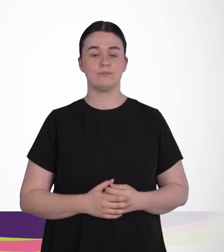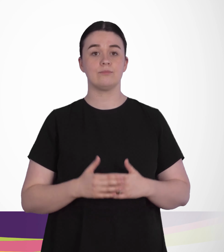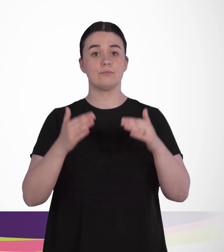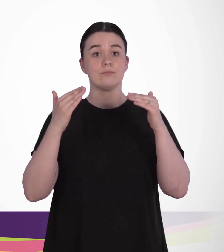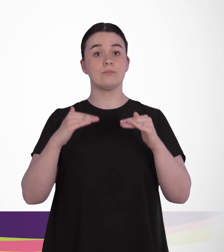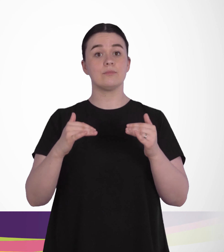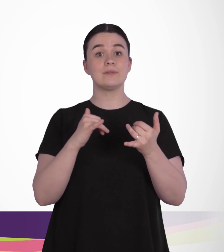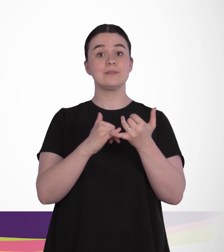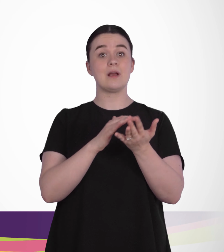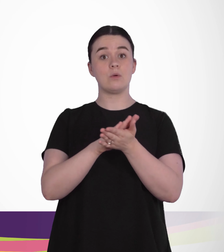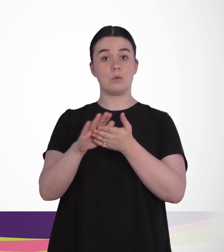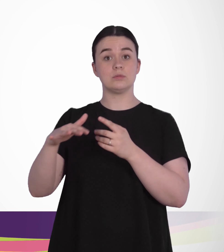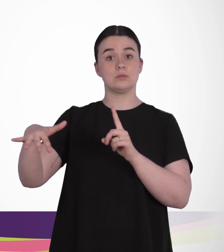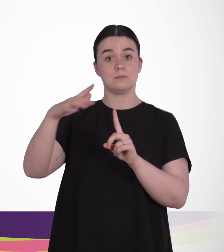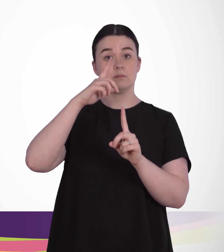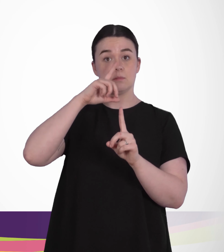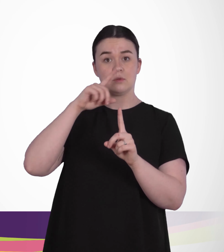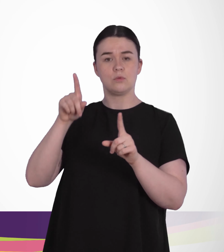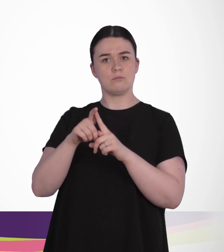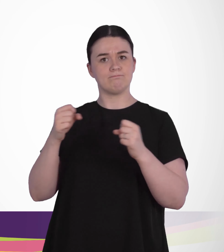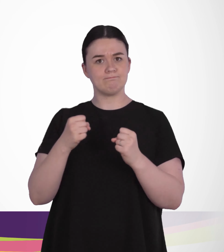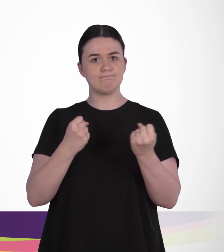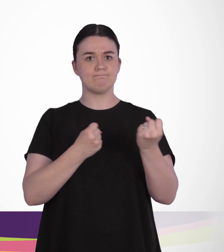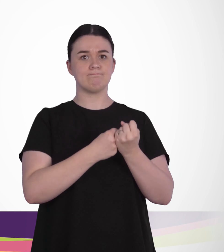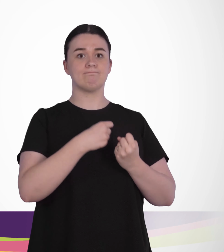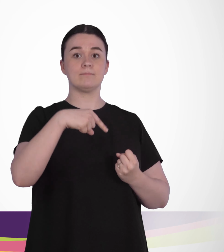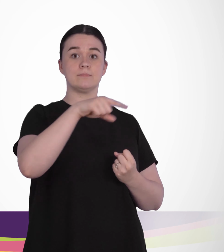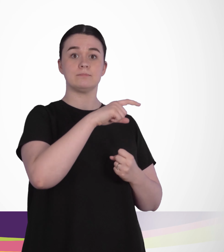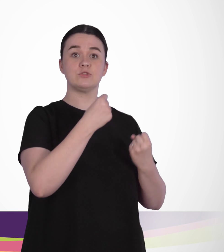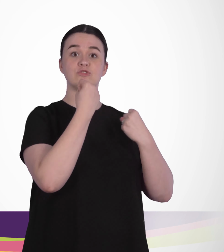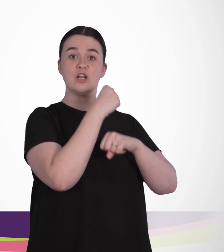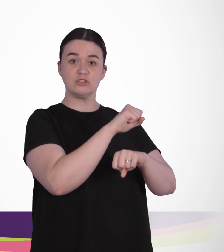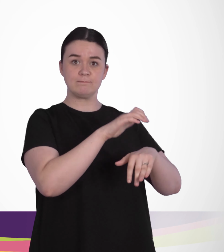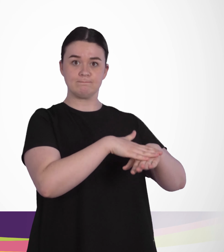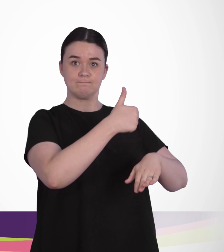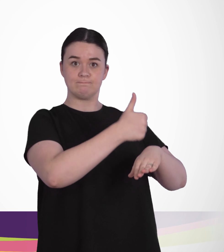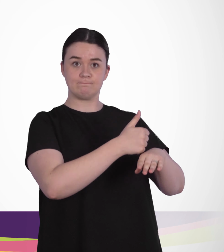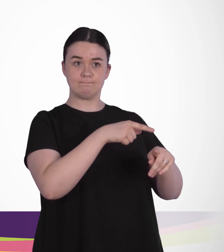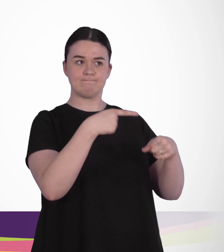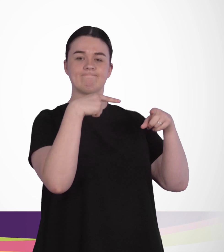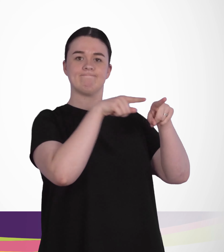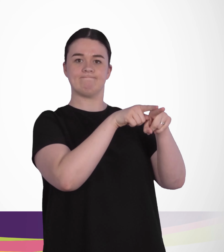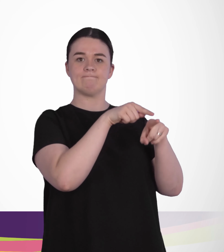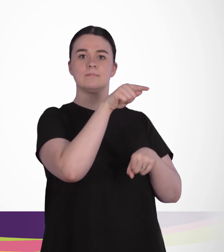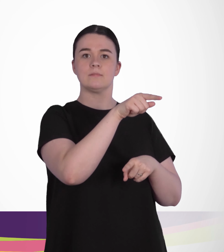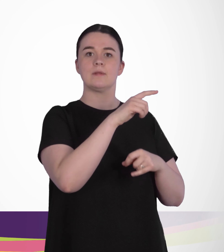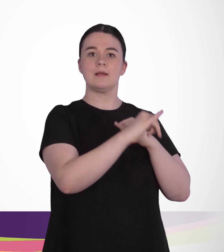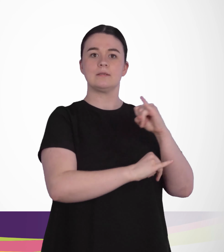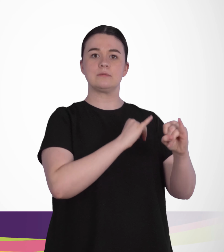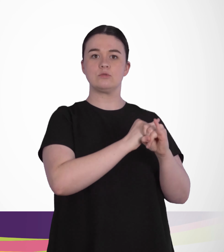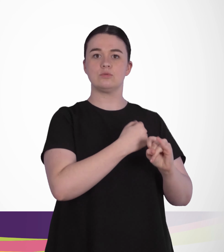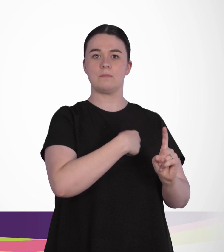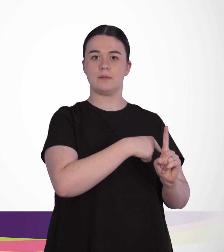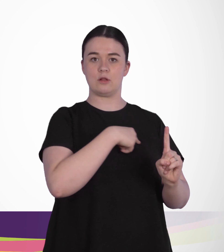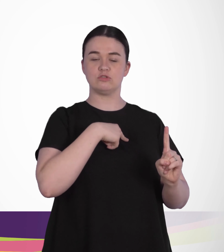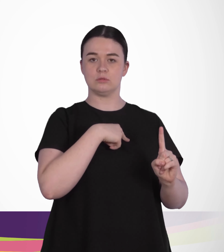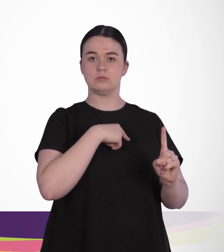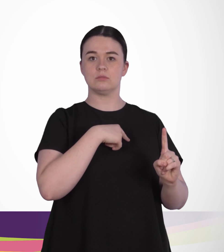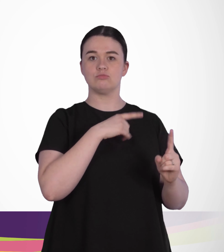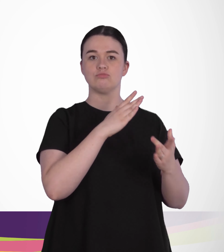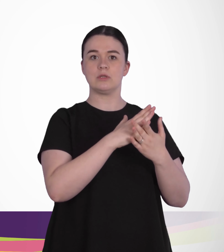• Stakeholders strongly support the Strategy drawing upon Australia’s international obligations and this extends